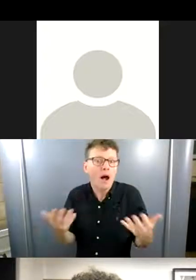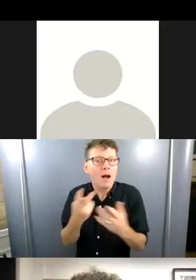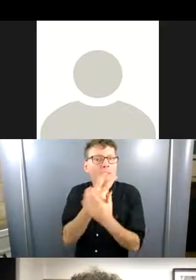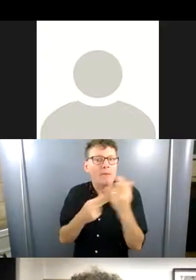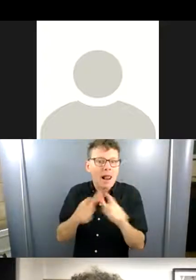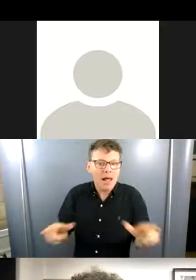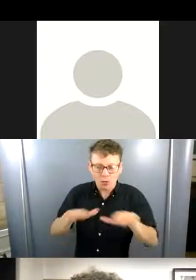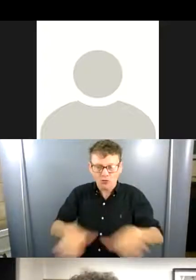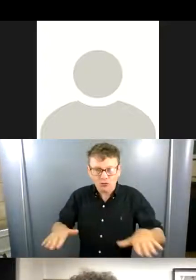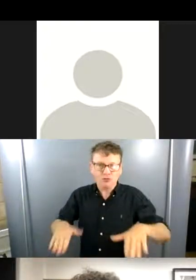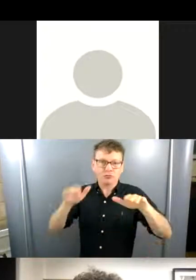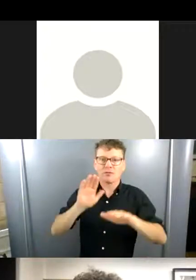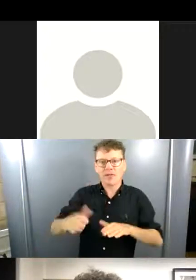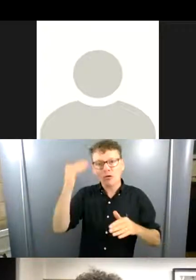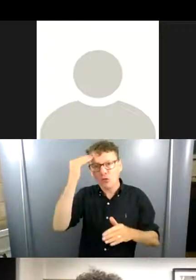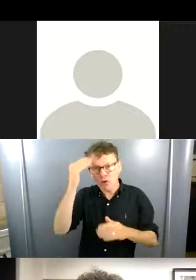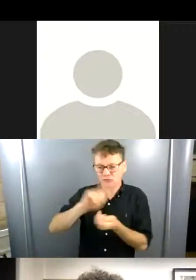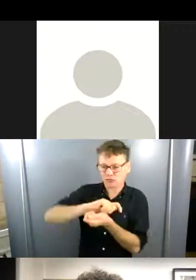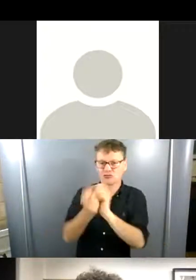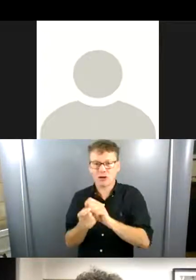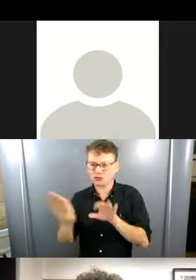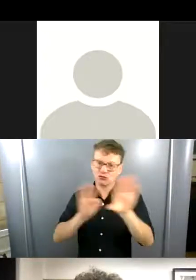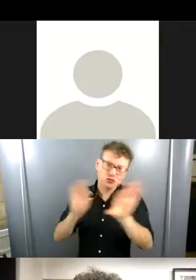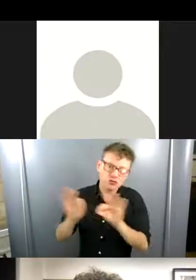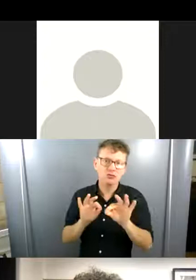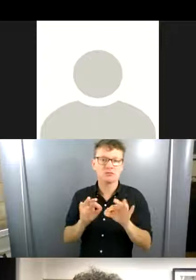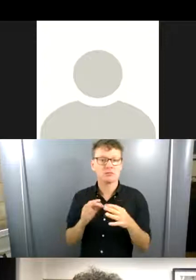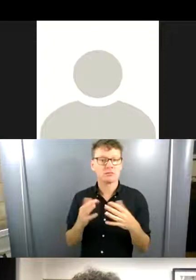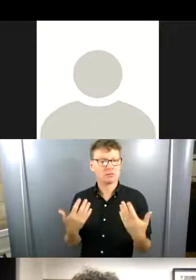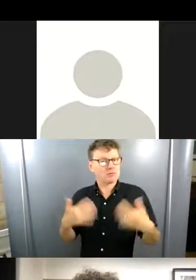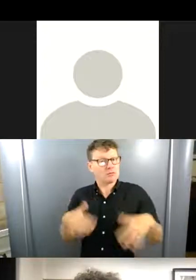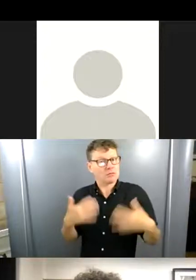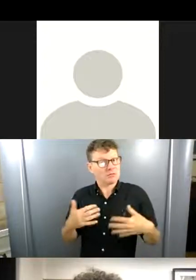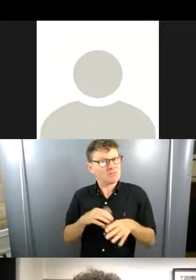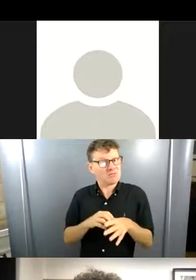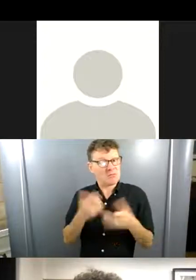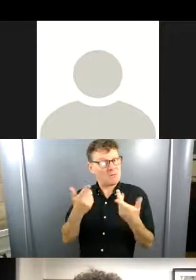growing up changed their languages according to the kind of multilingualism that they're using